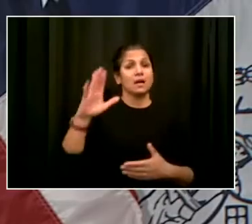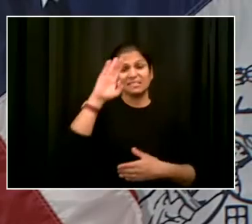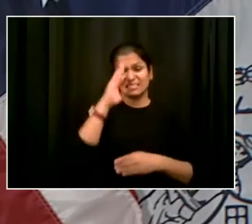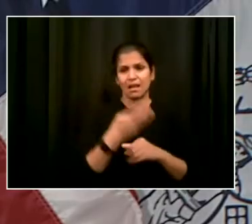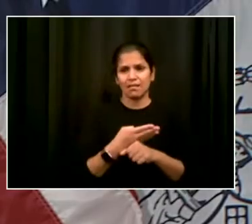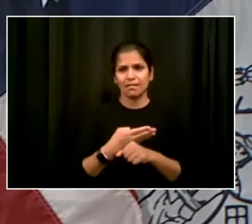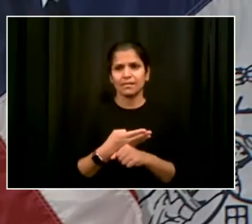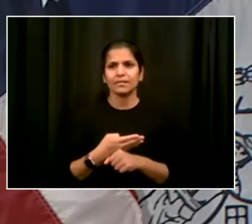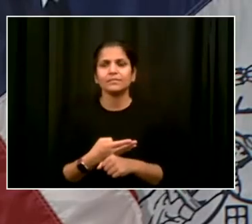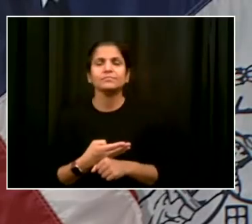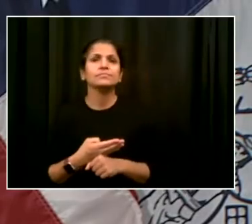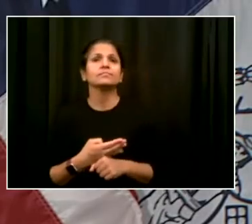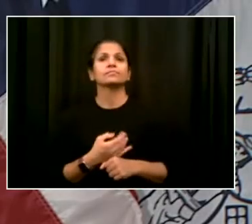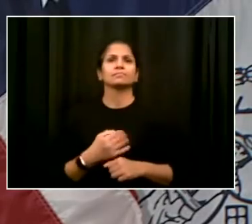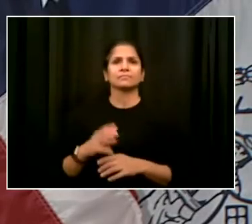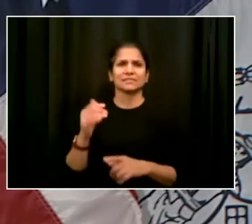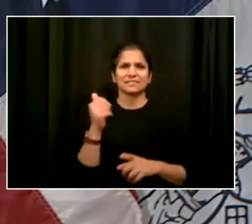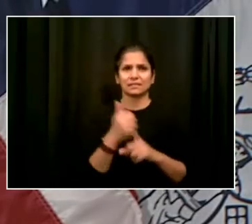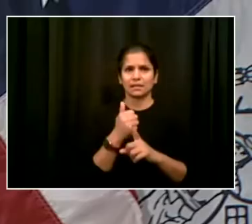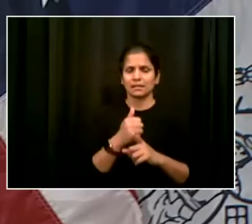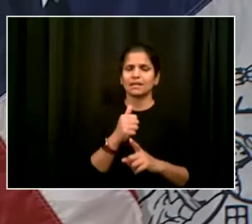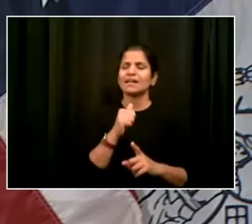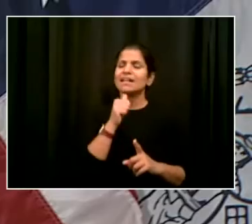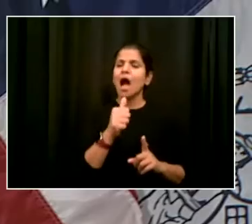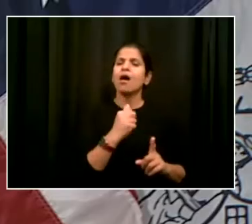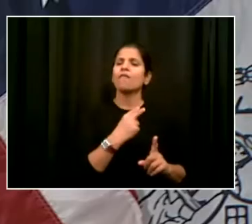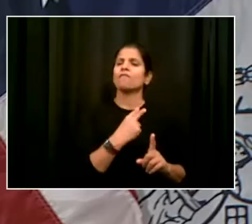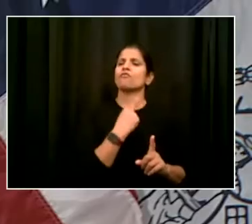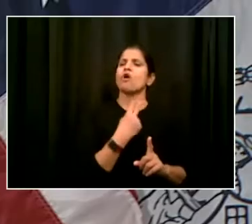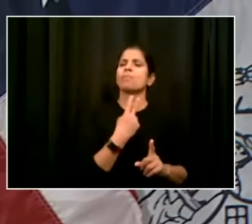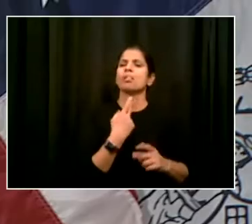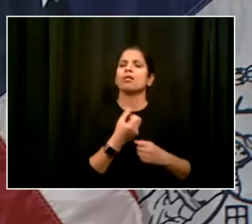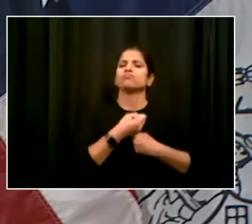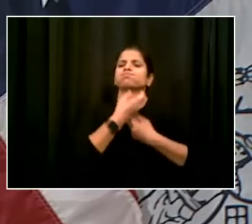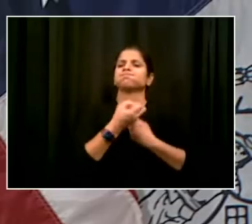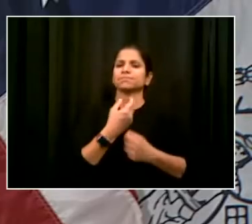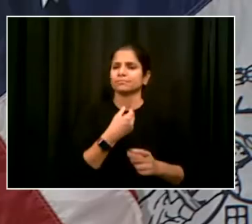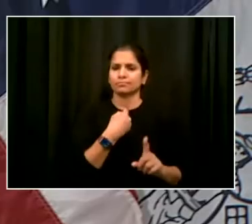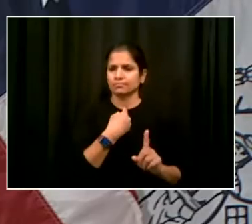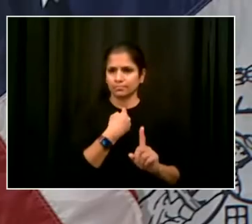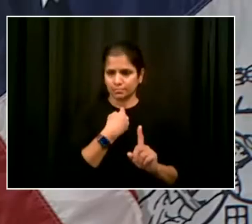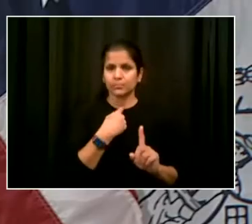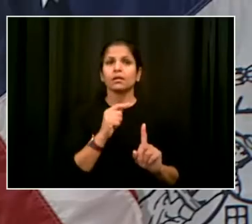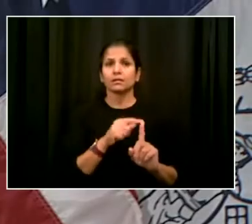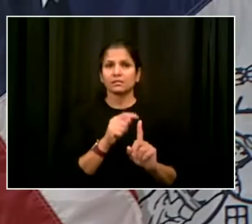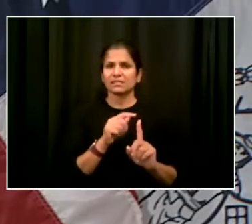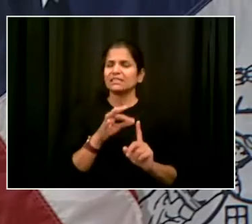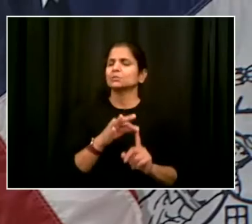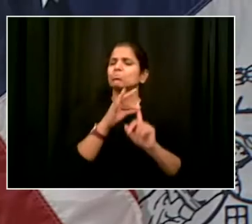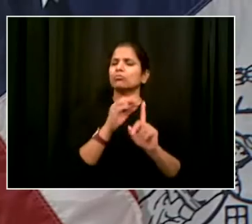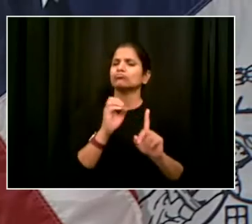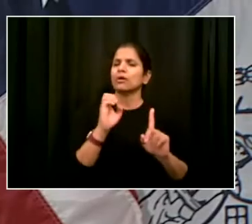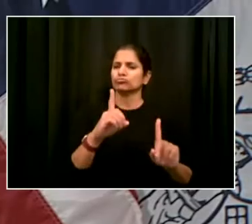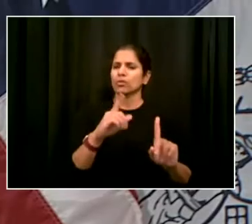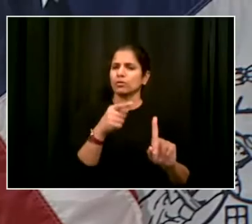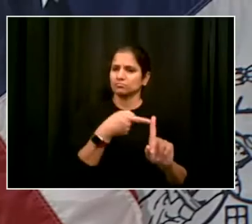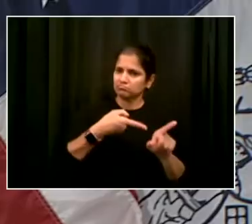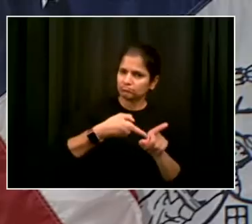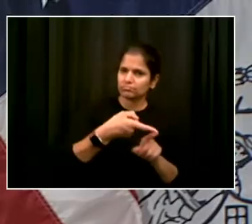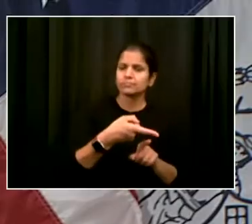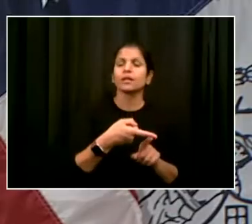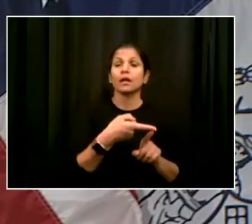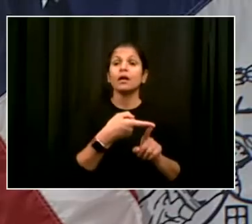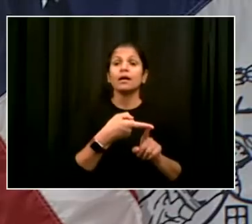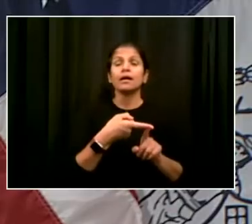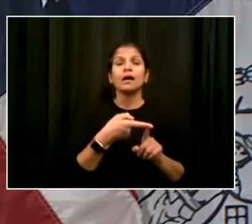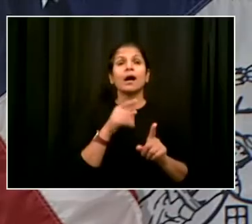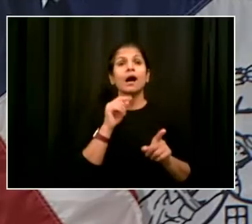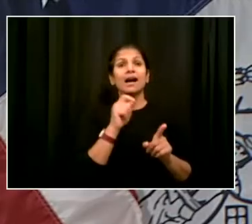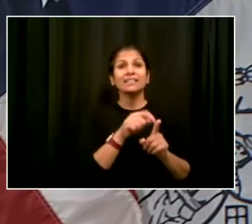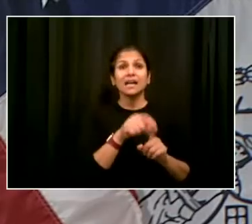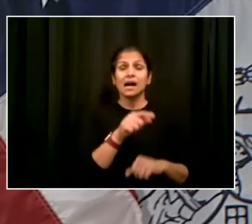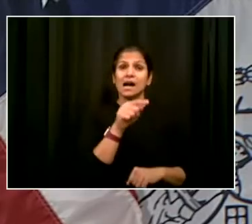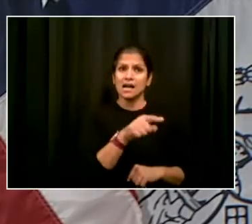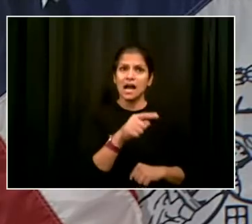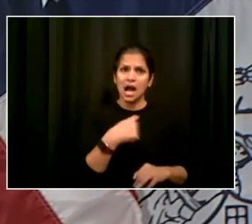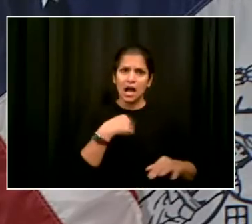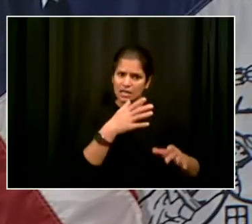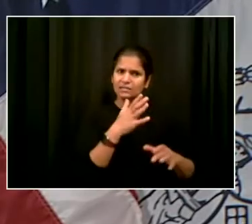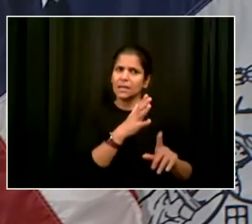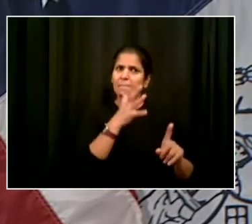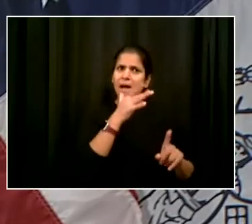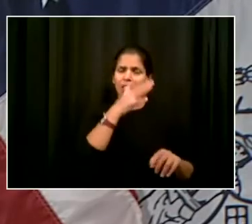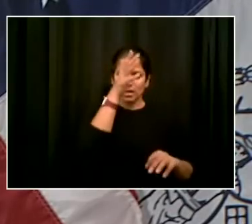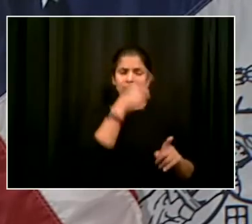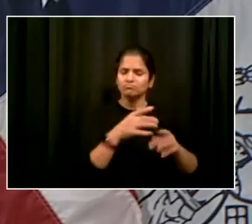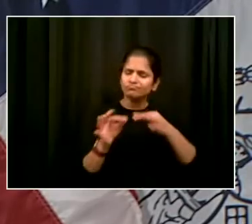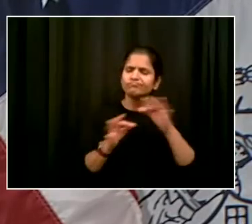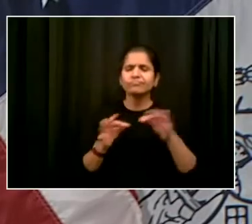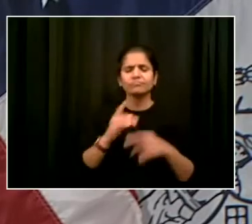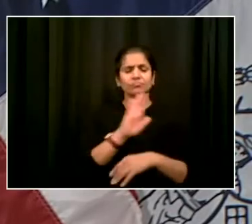MORNING WHO SHE